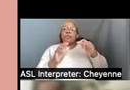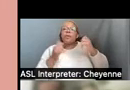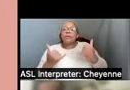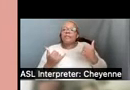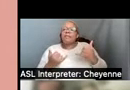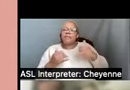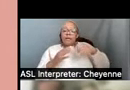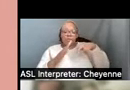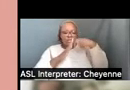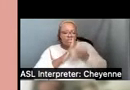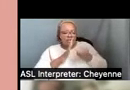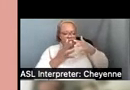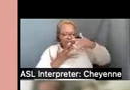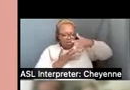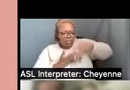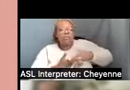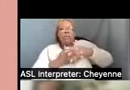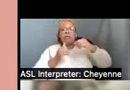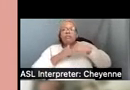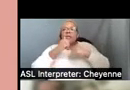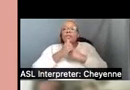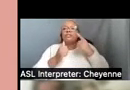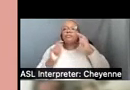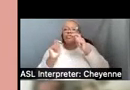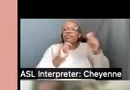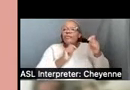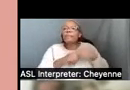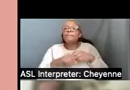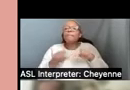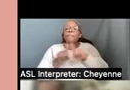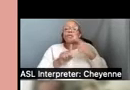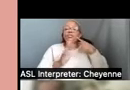you could deepen the roots and foundation of your film.